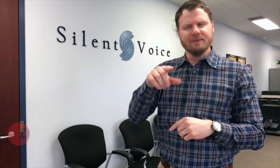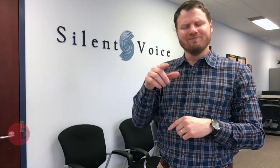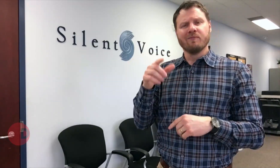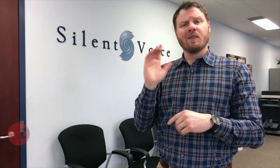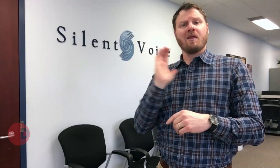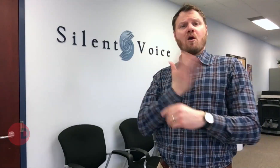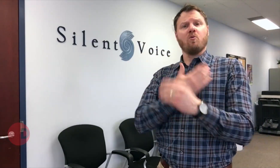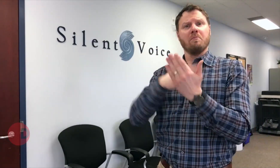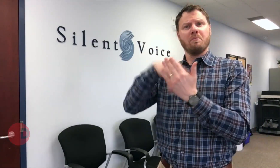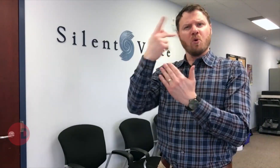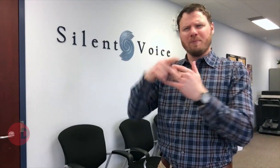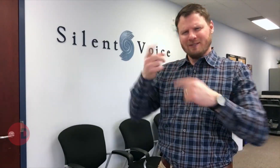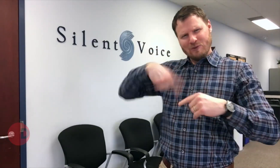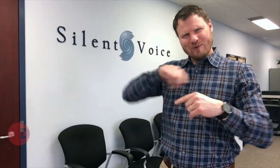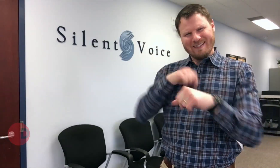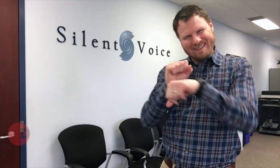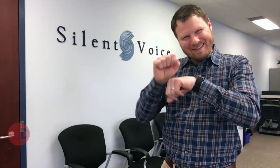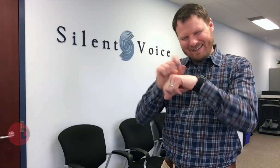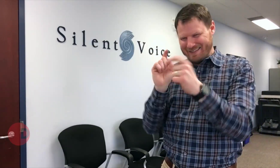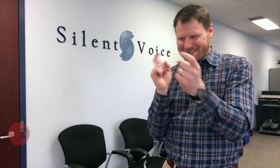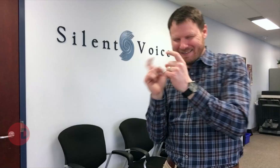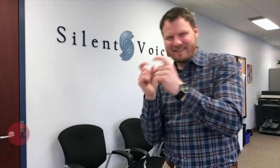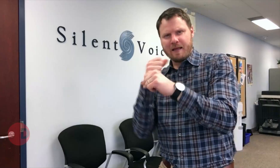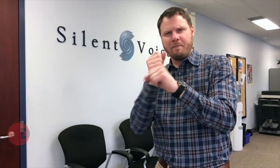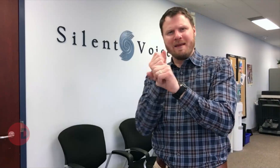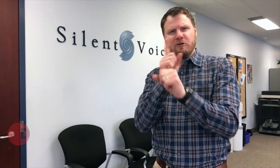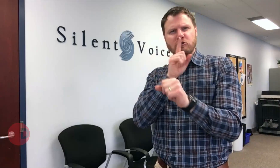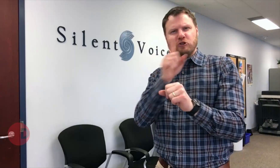routines with greater isolation impacts.